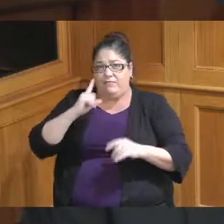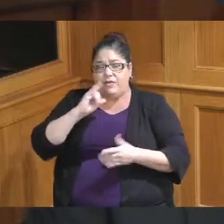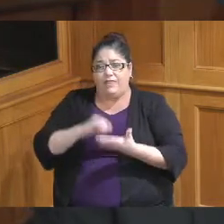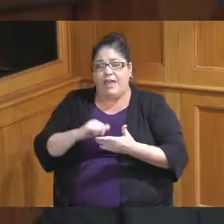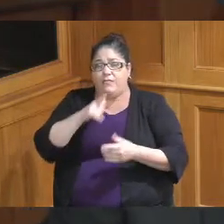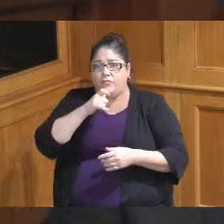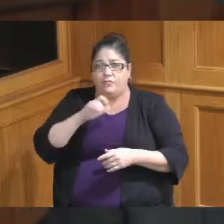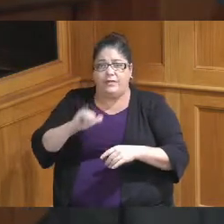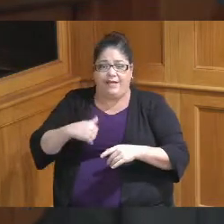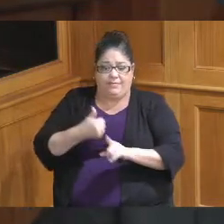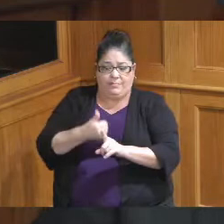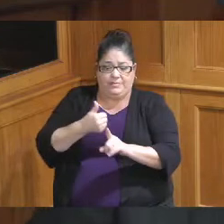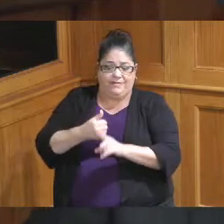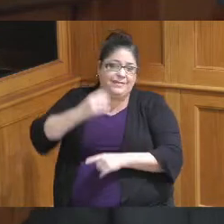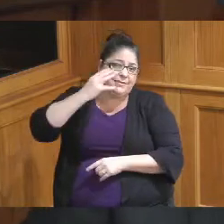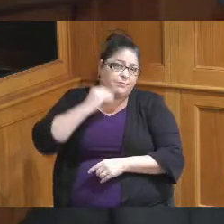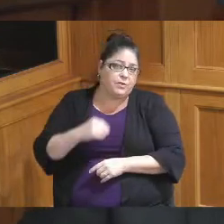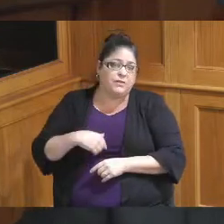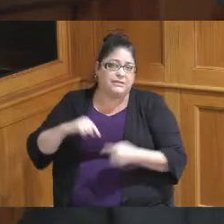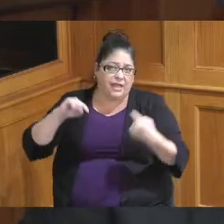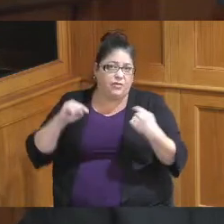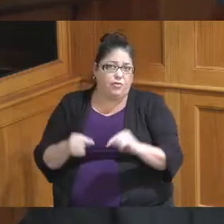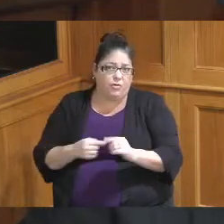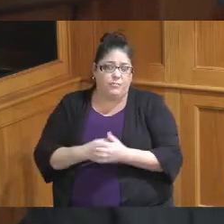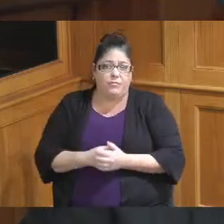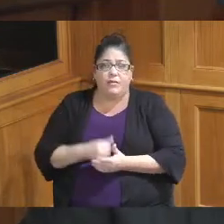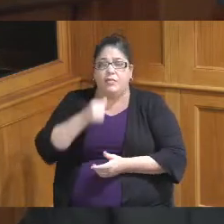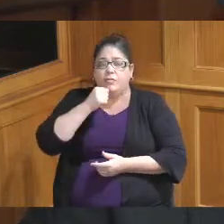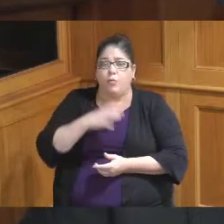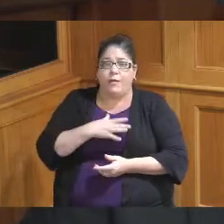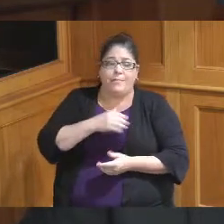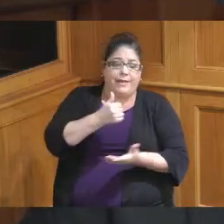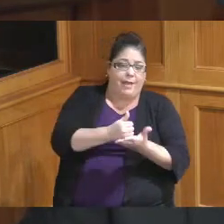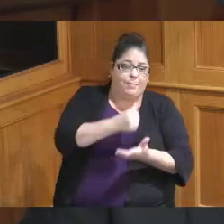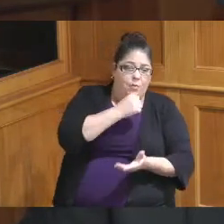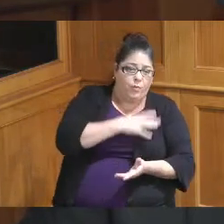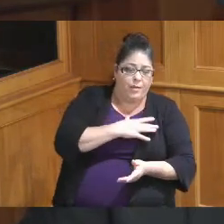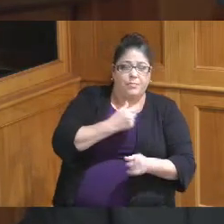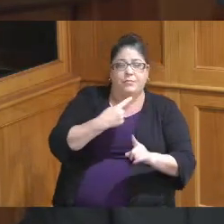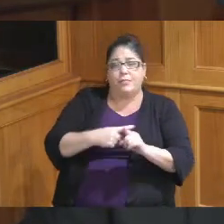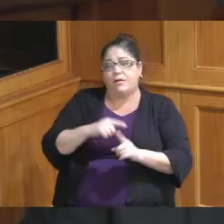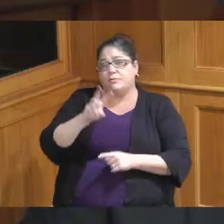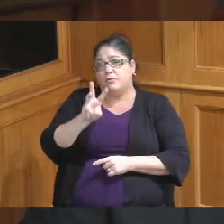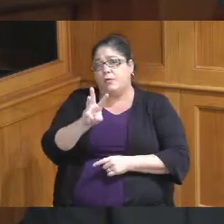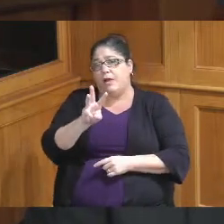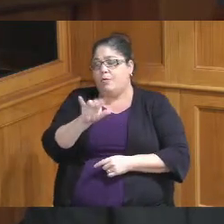providing funding to nonprofits including Women Helping Women in the YWCA of Greater Cincinnati